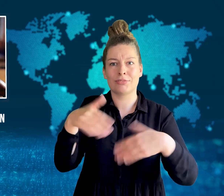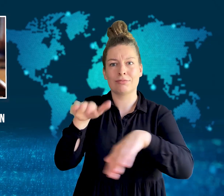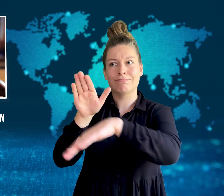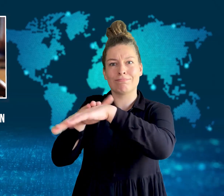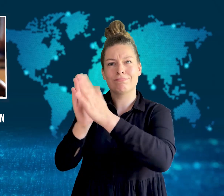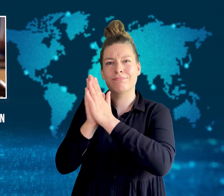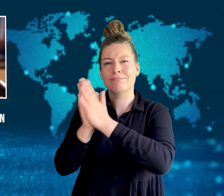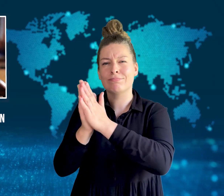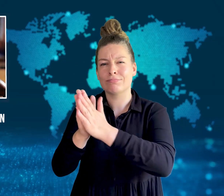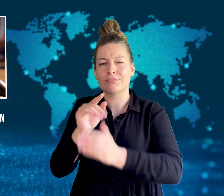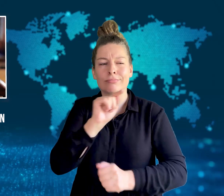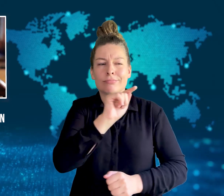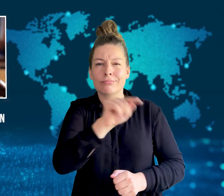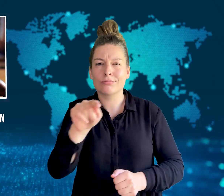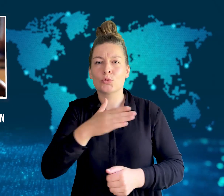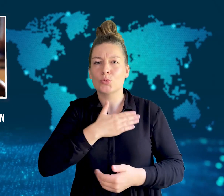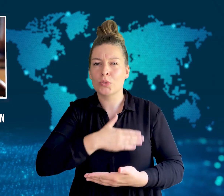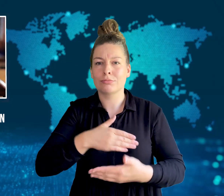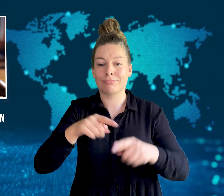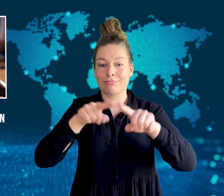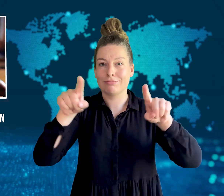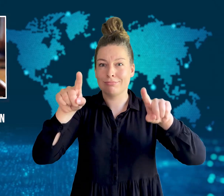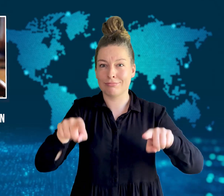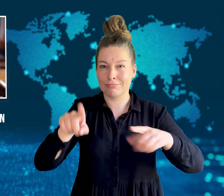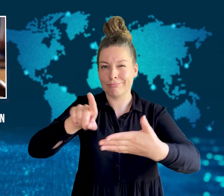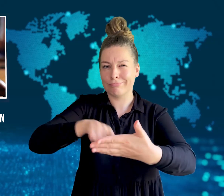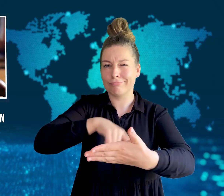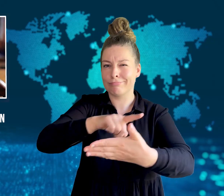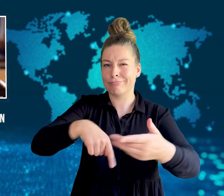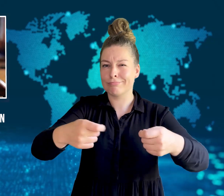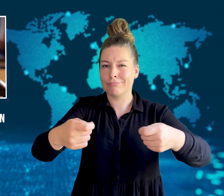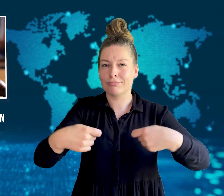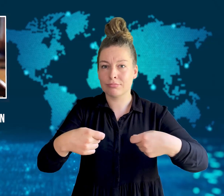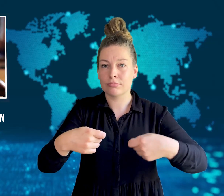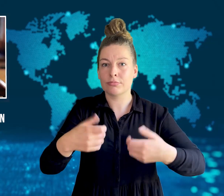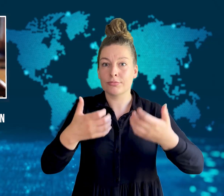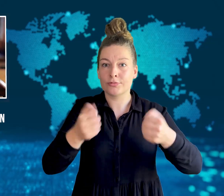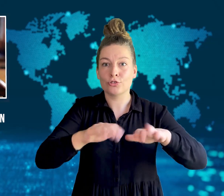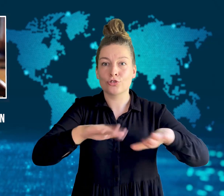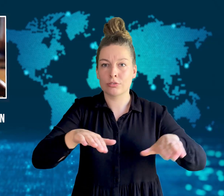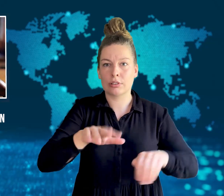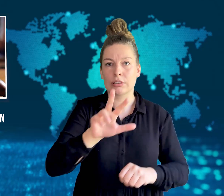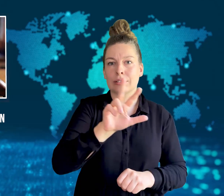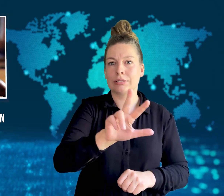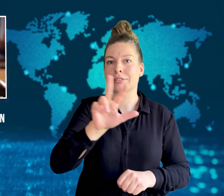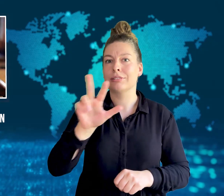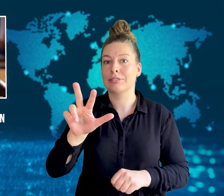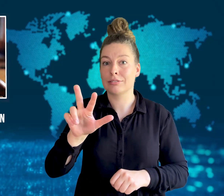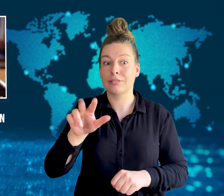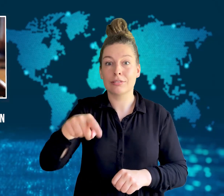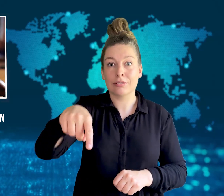33 birth certificates of children born to lesbian couples be canceled.